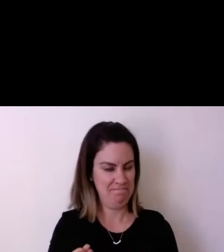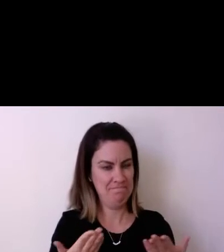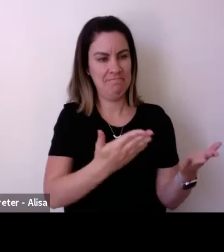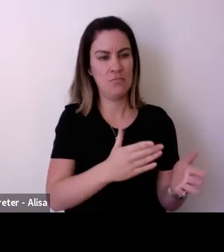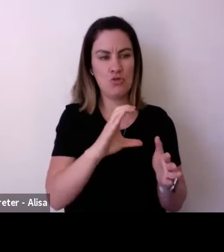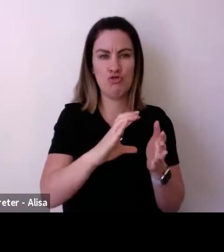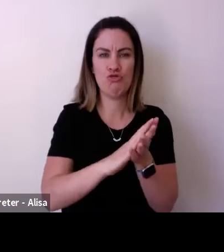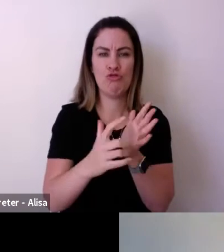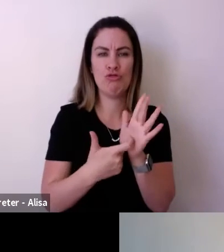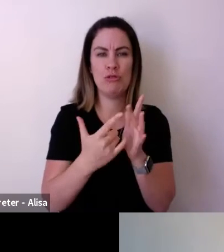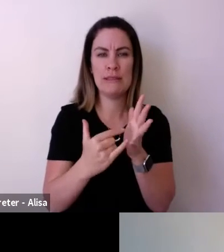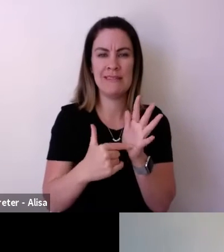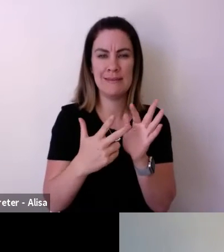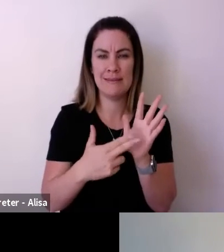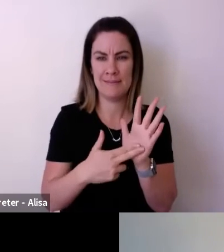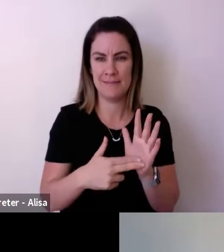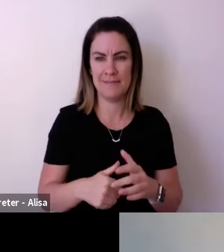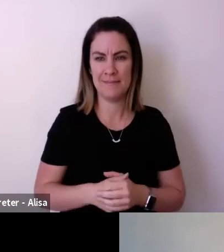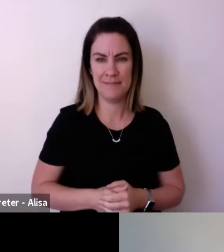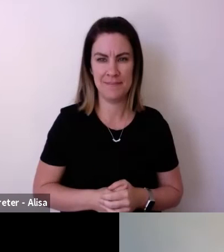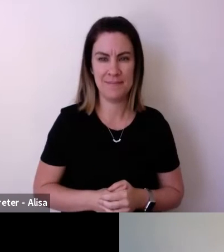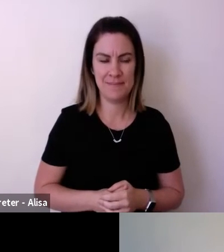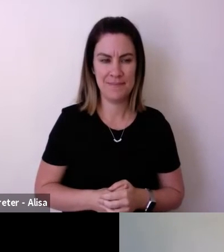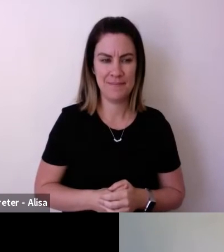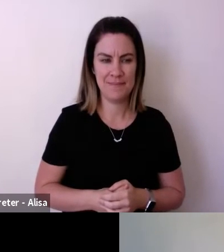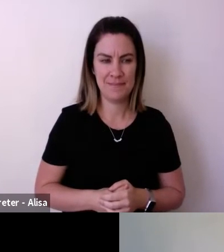Christen Cornell : Thank you Stuart.